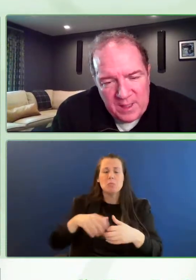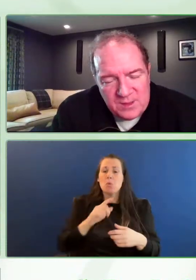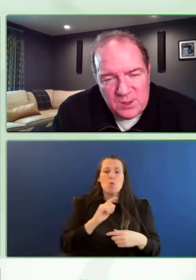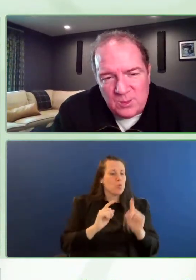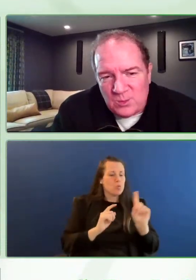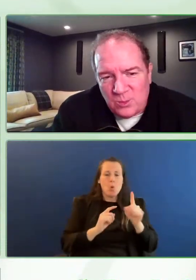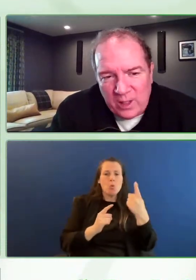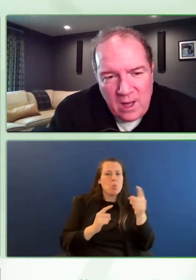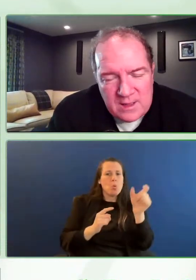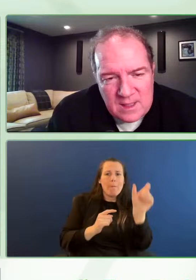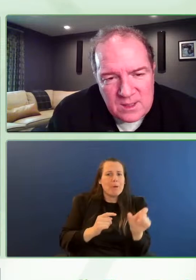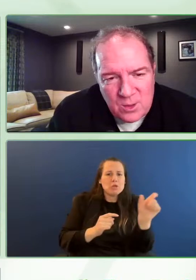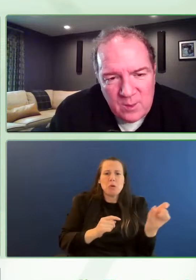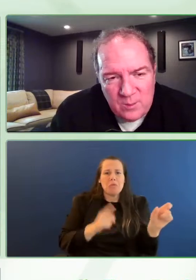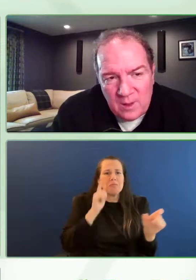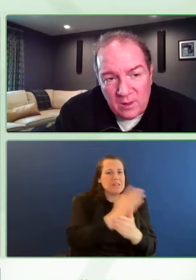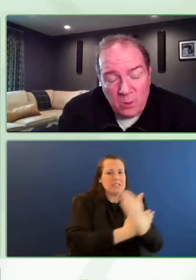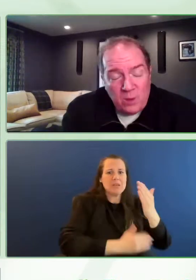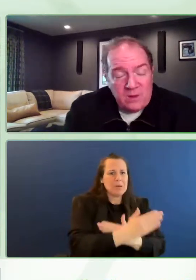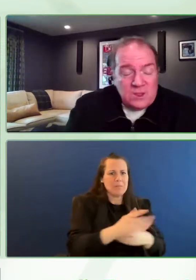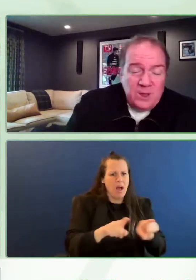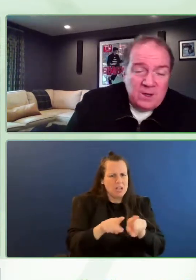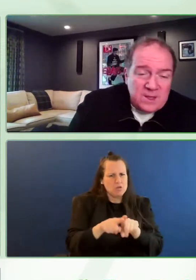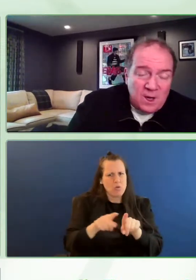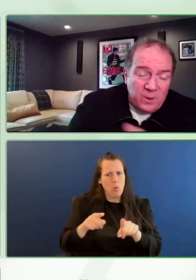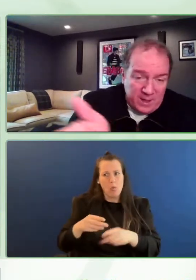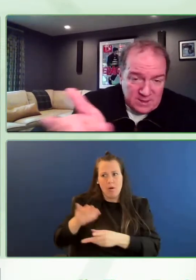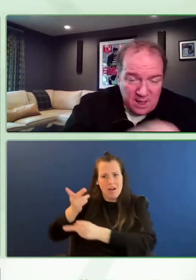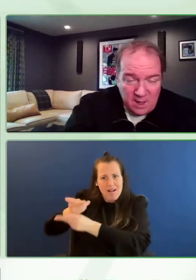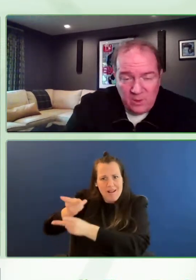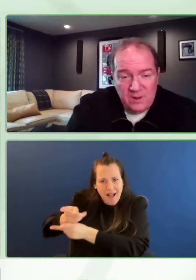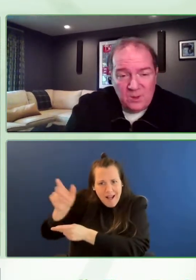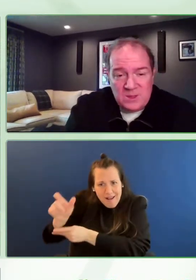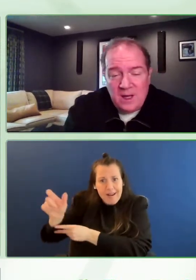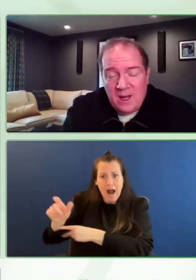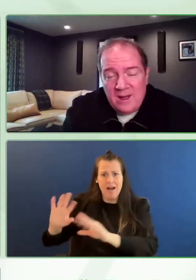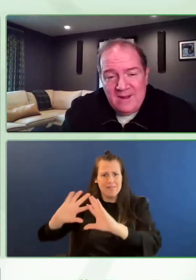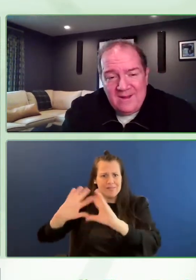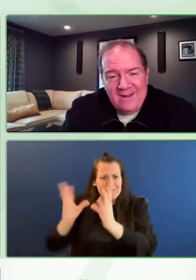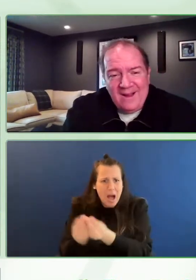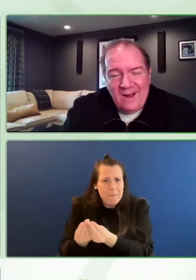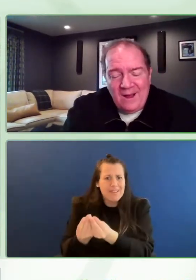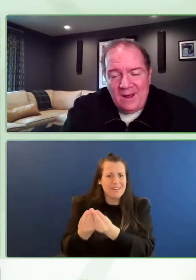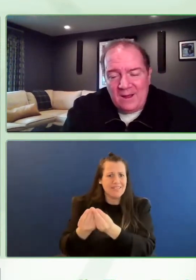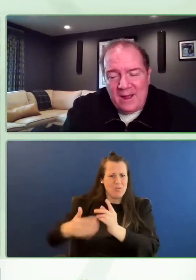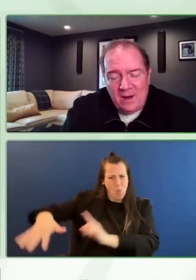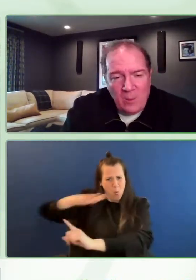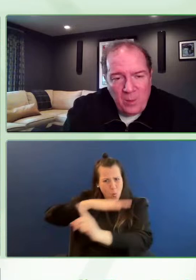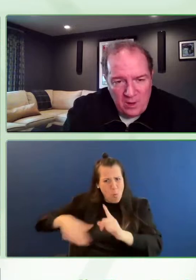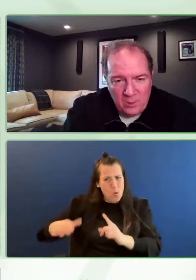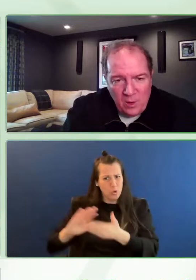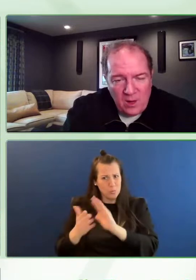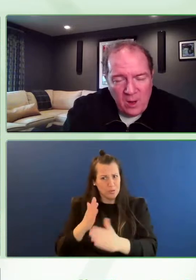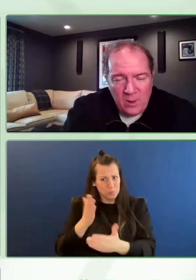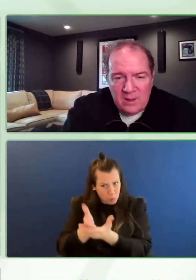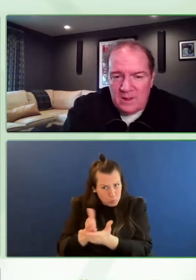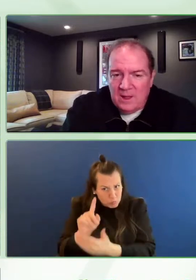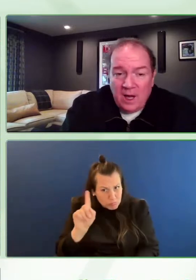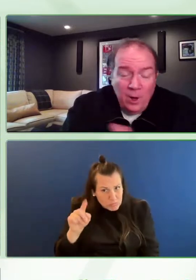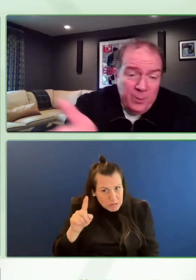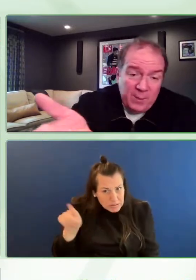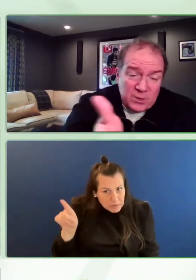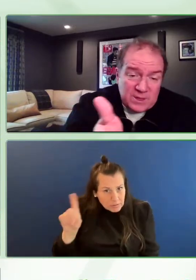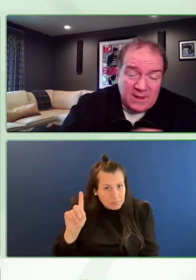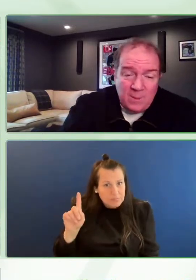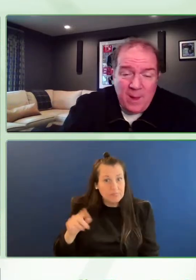me to realise the dream, a little over two years ago, and my partner, I hope people seek